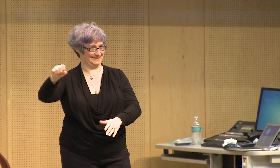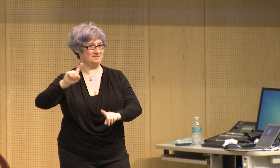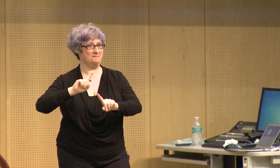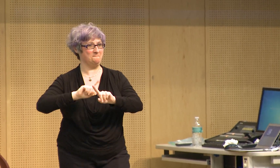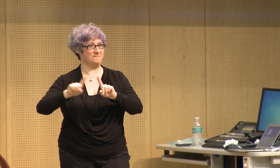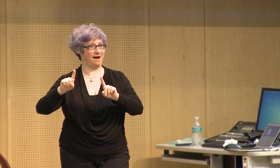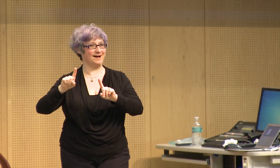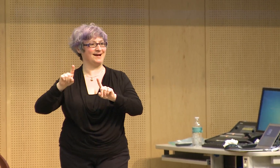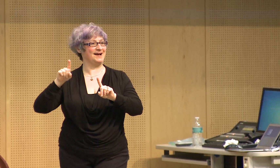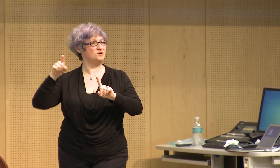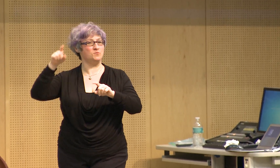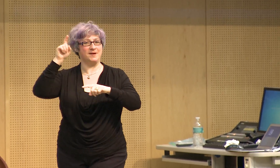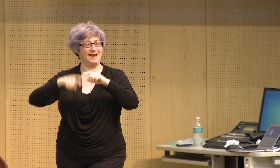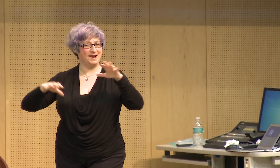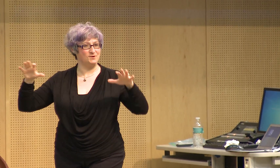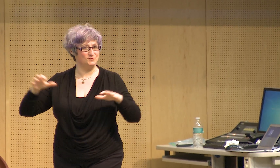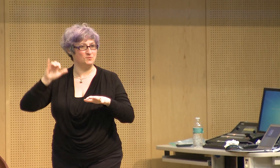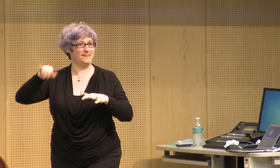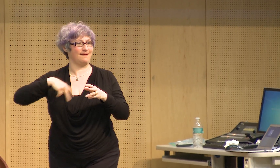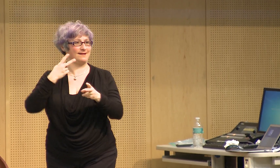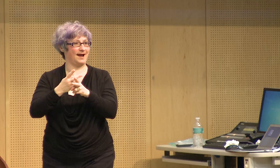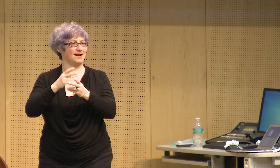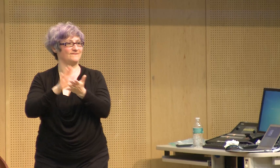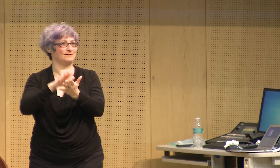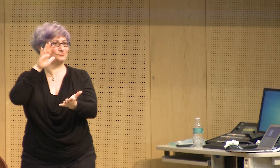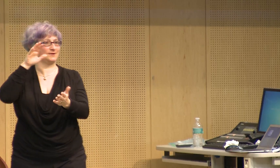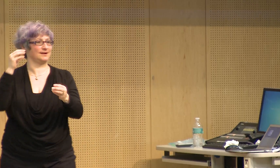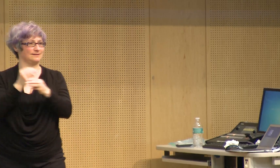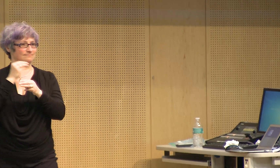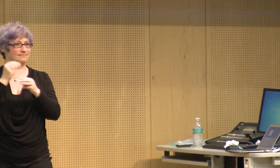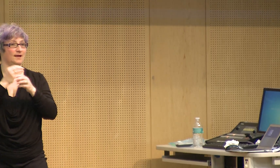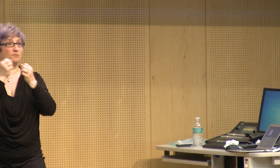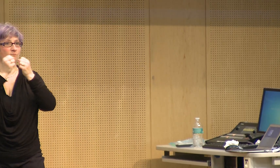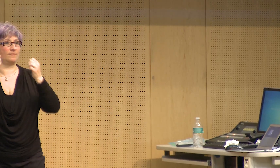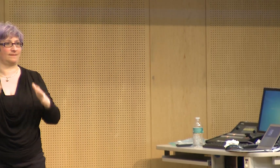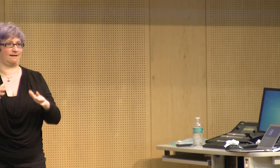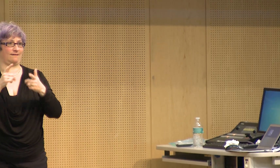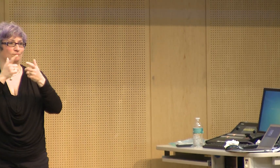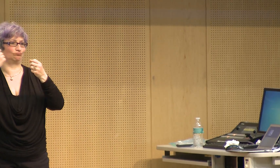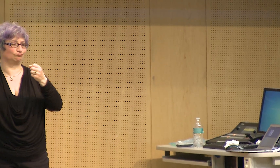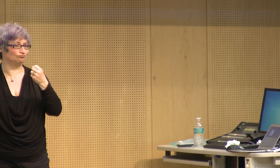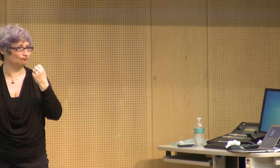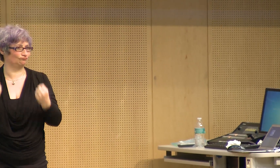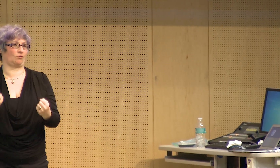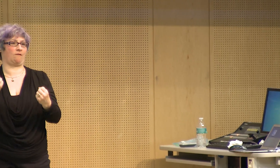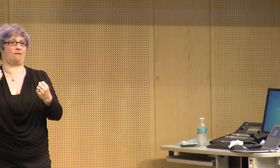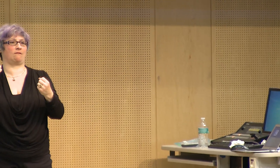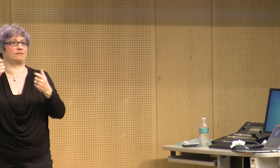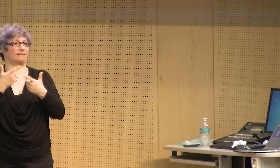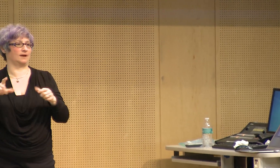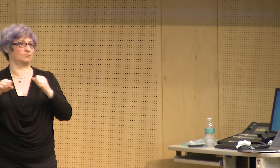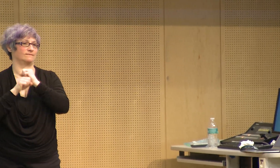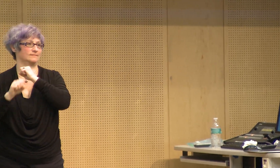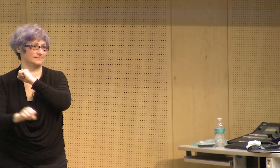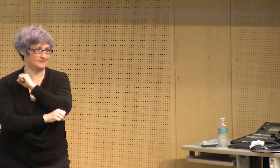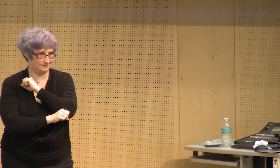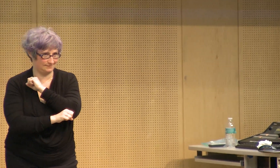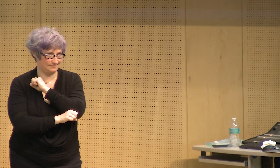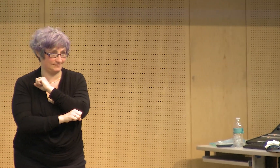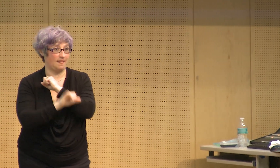because math involves symbols, and you do not need to be literate in a language to read math. However, we have found that there is